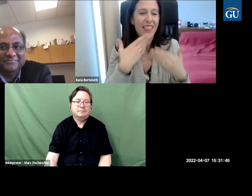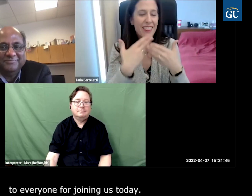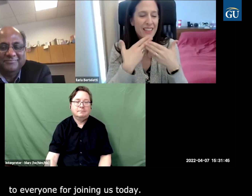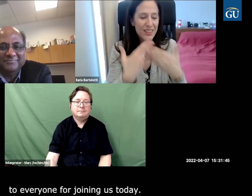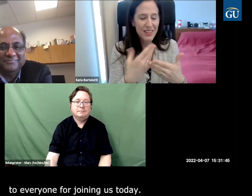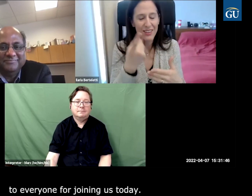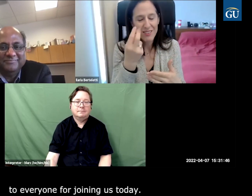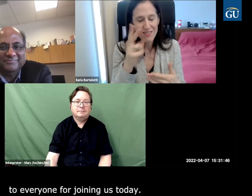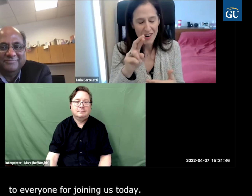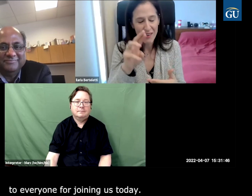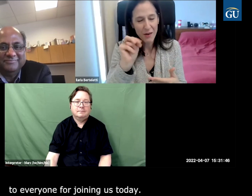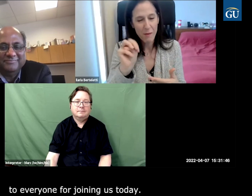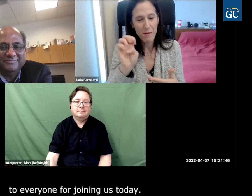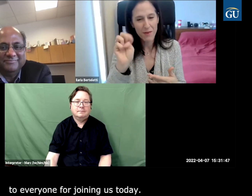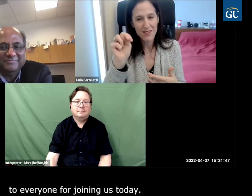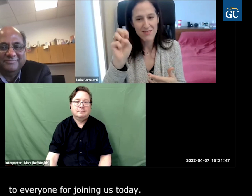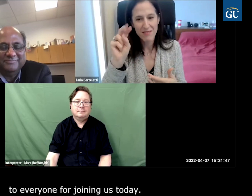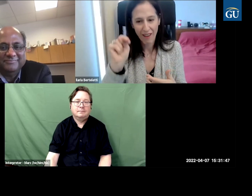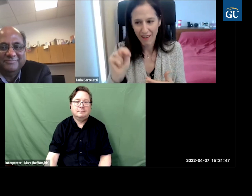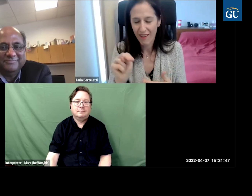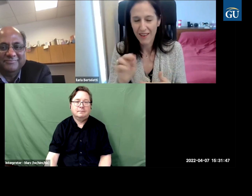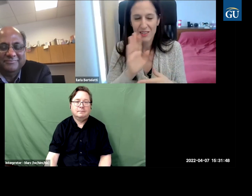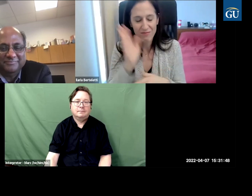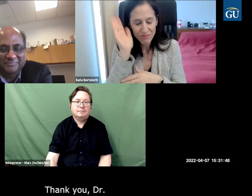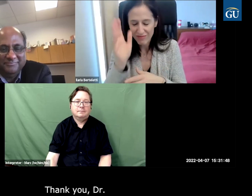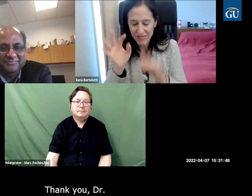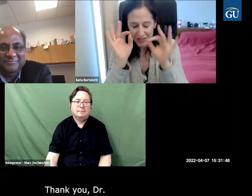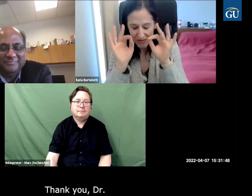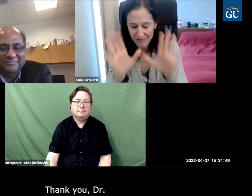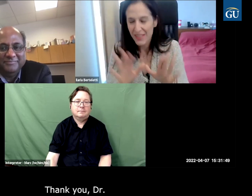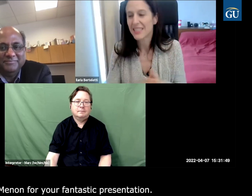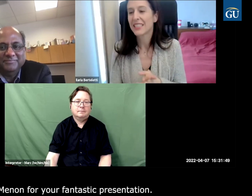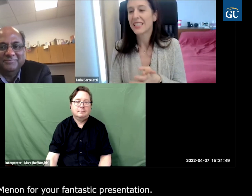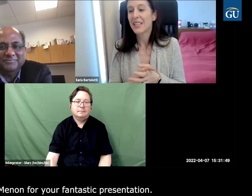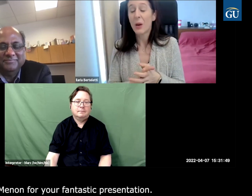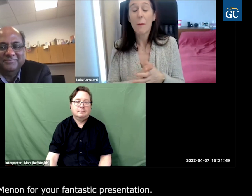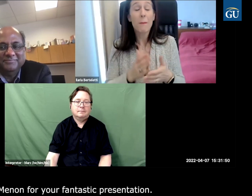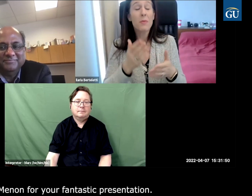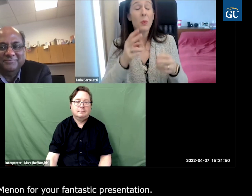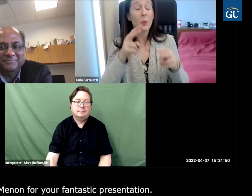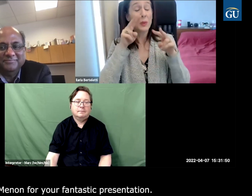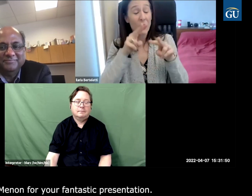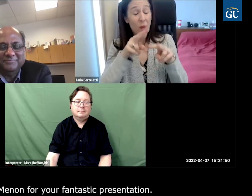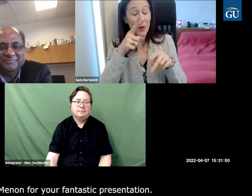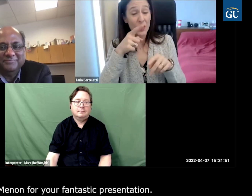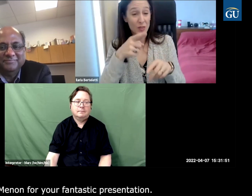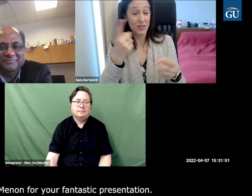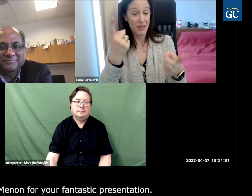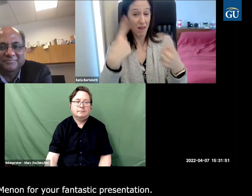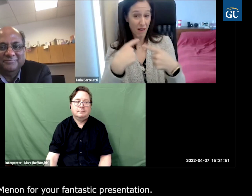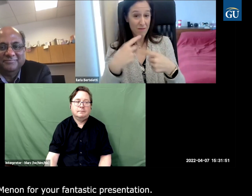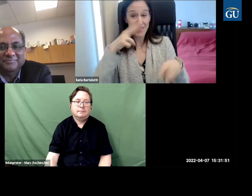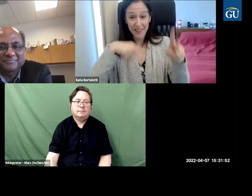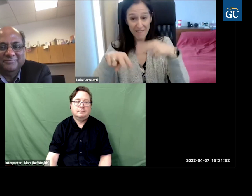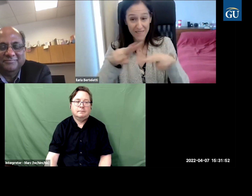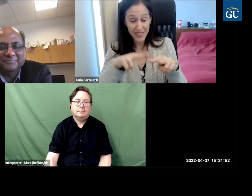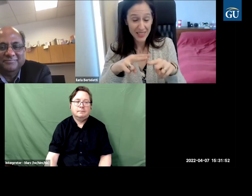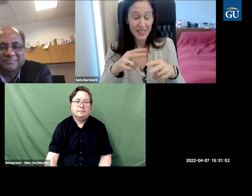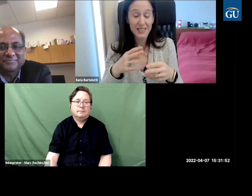to everyone for joining us today thank you dr milan for your fantastic presentation